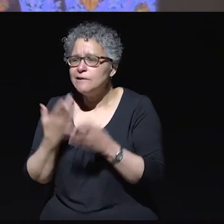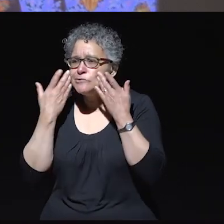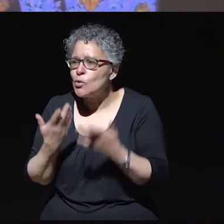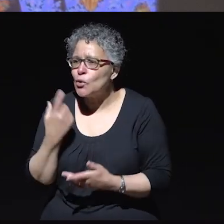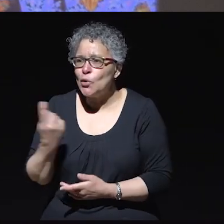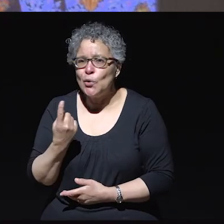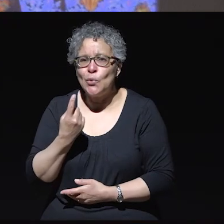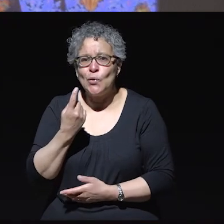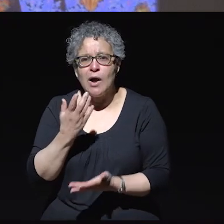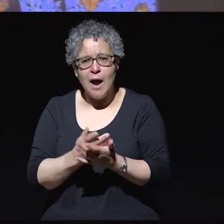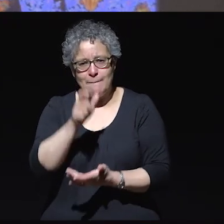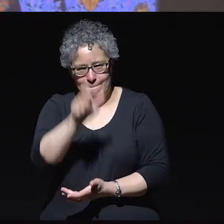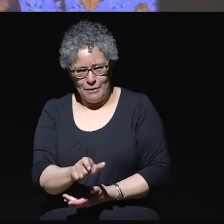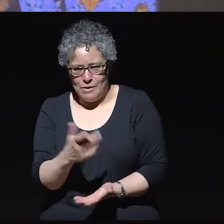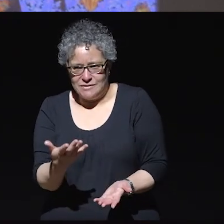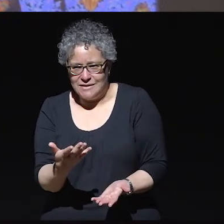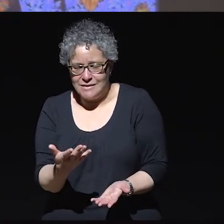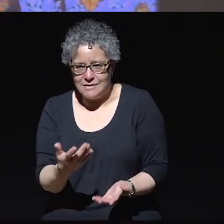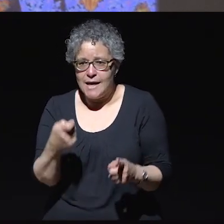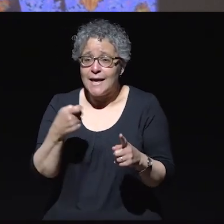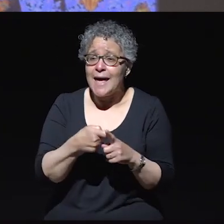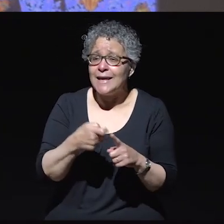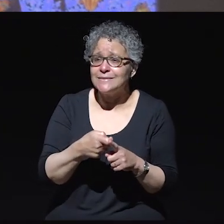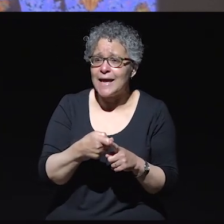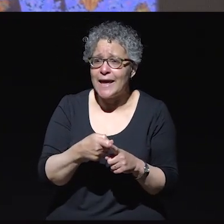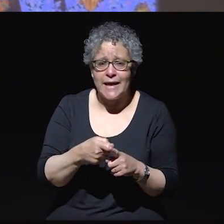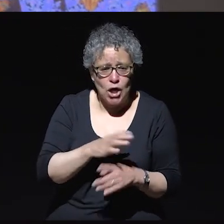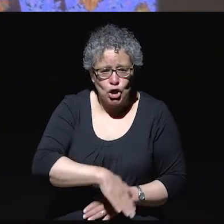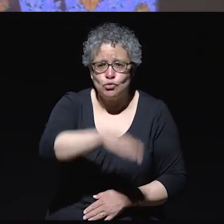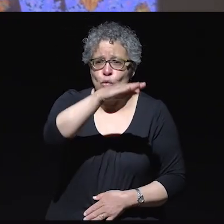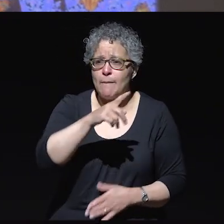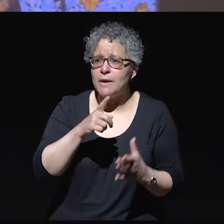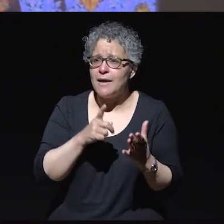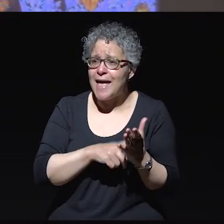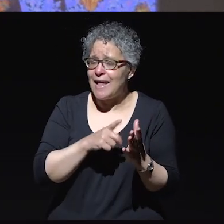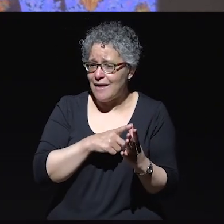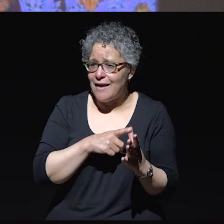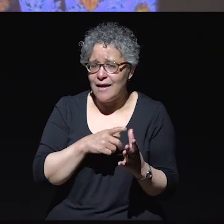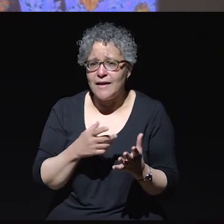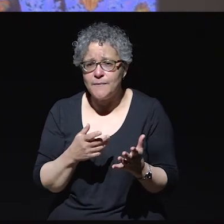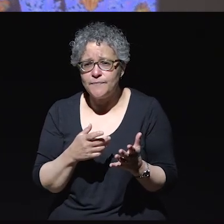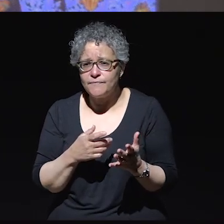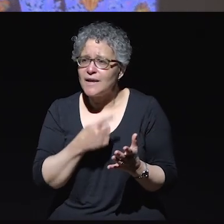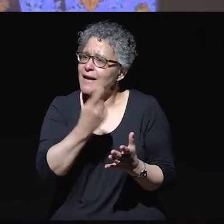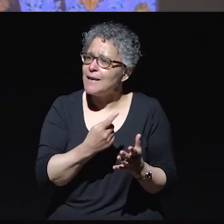Kehinde, who grew up in Los Angeles, you may know Kehinde because he did the portrait of Barack Obama,